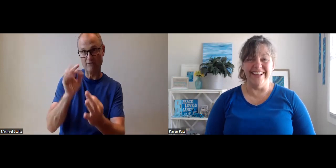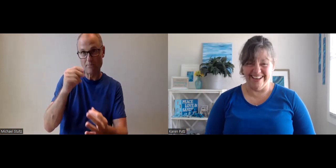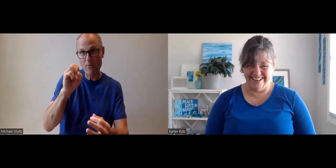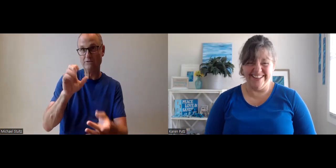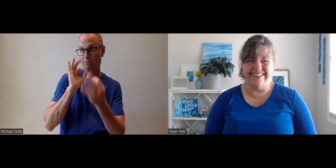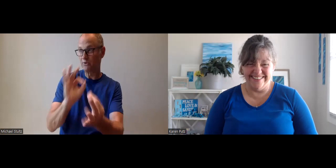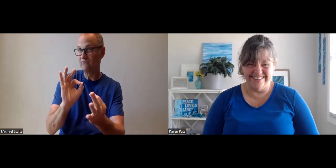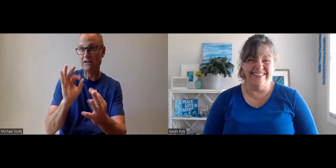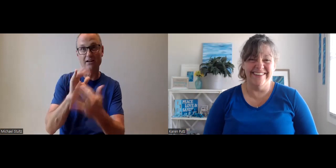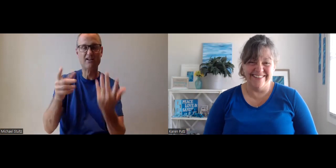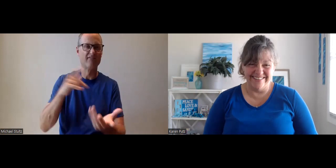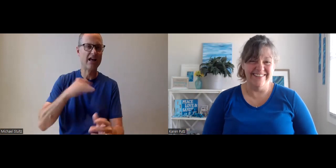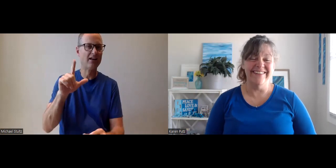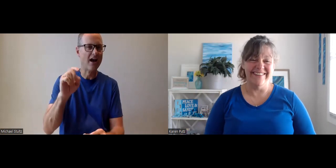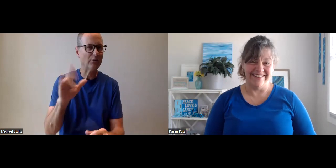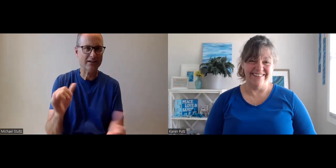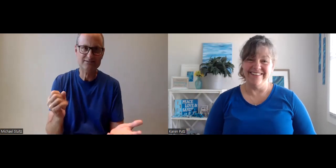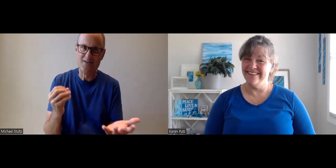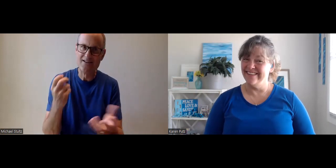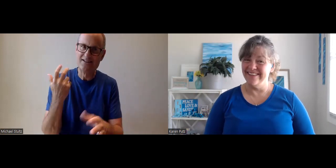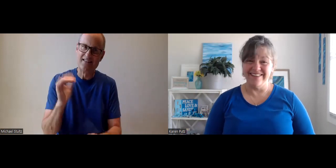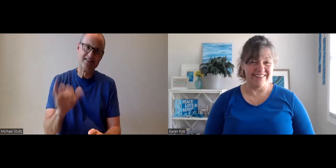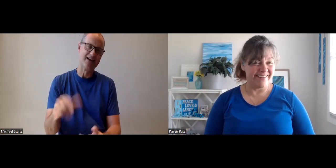they're very expensive to, um, enroll in contests.